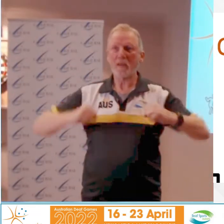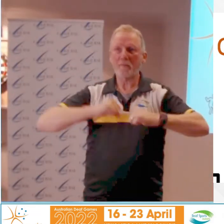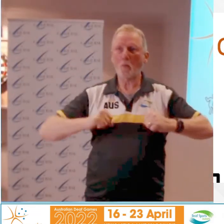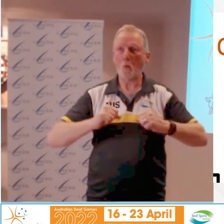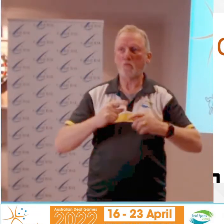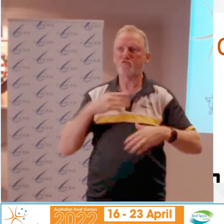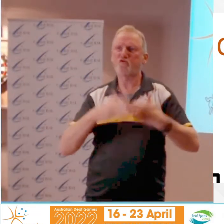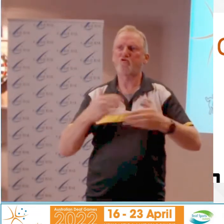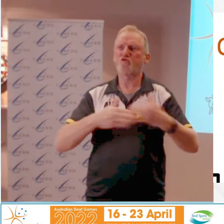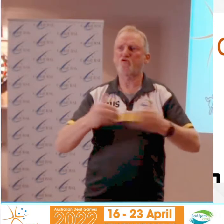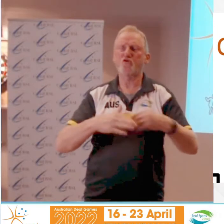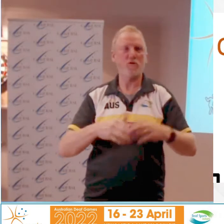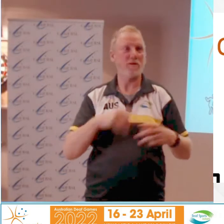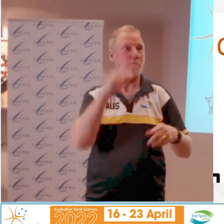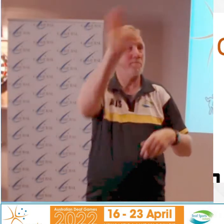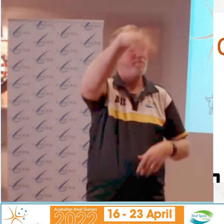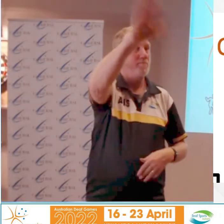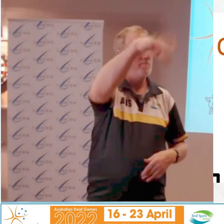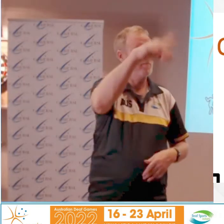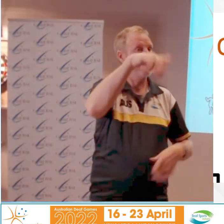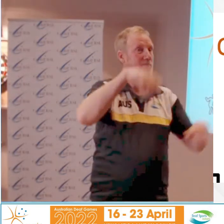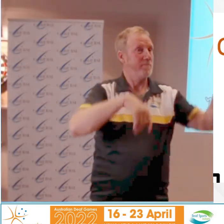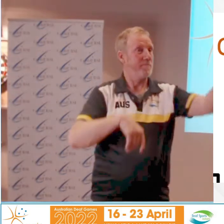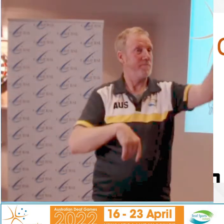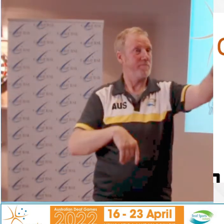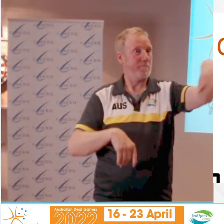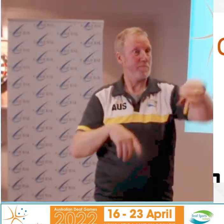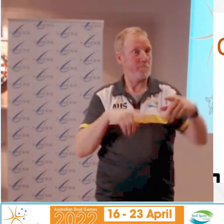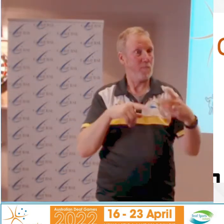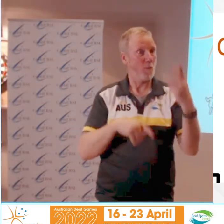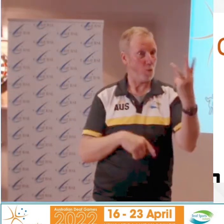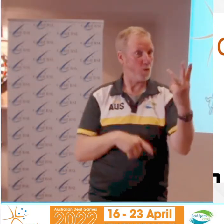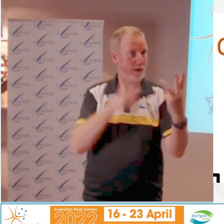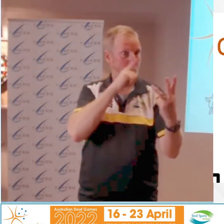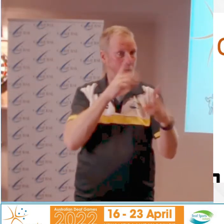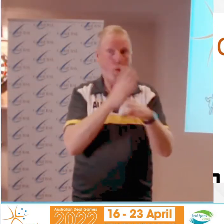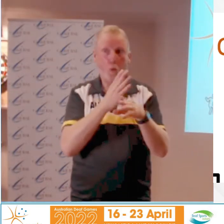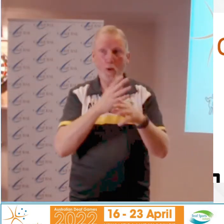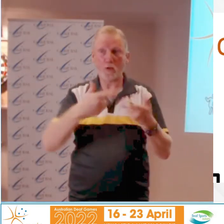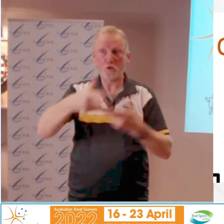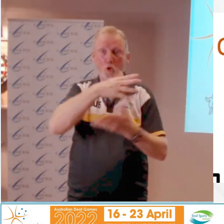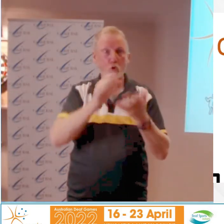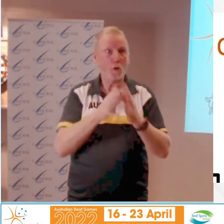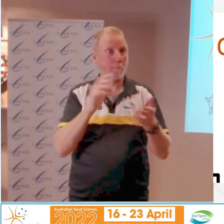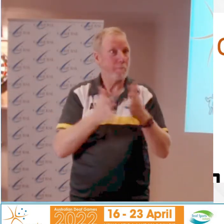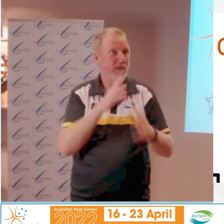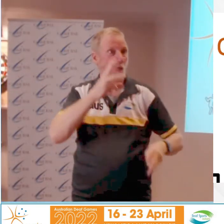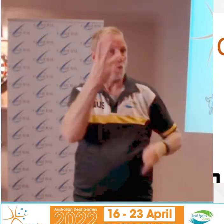okay like to thank them they're working very hard um so